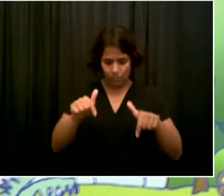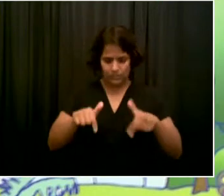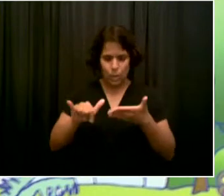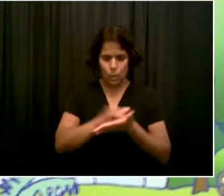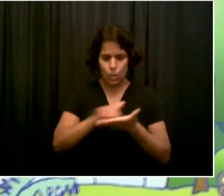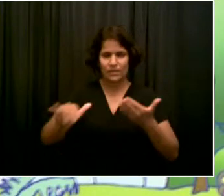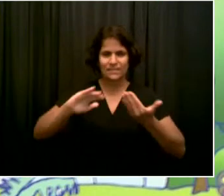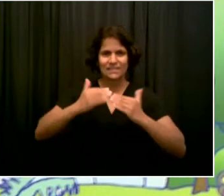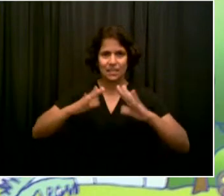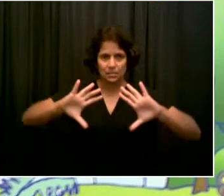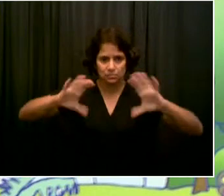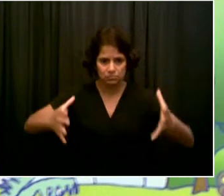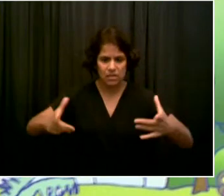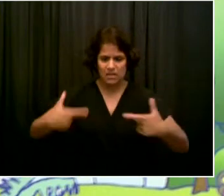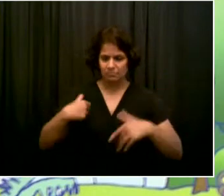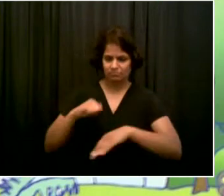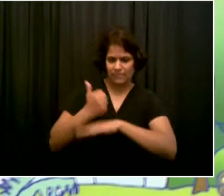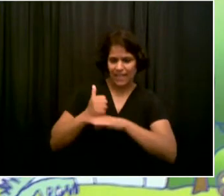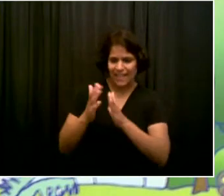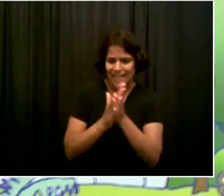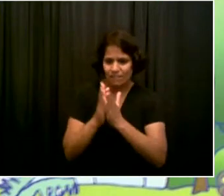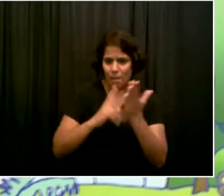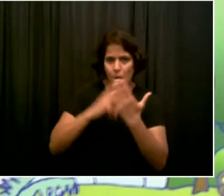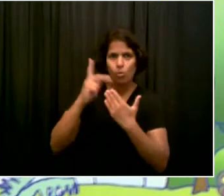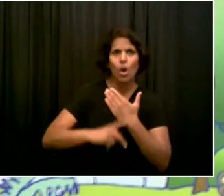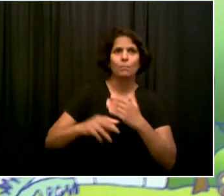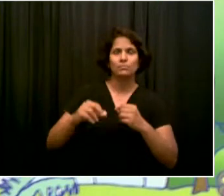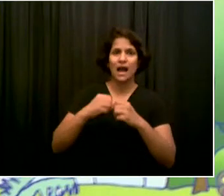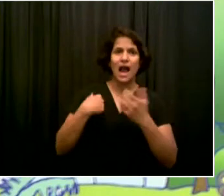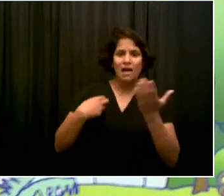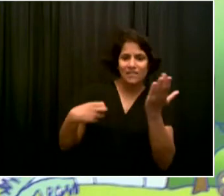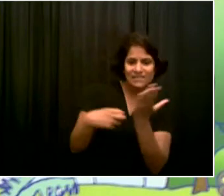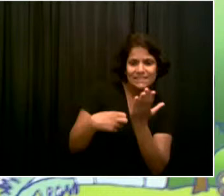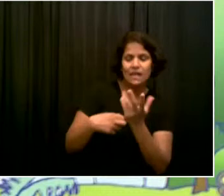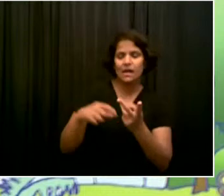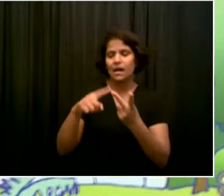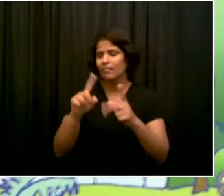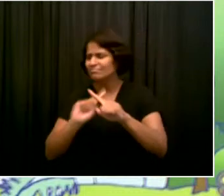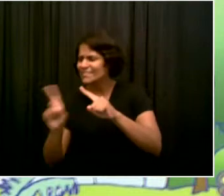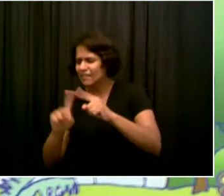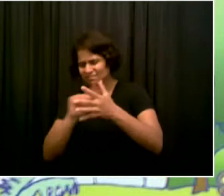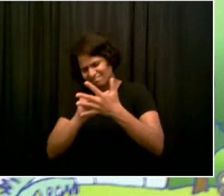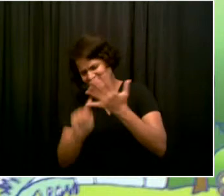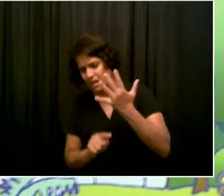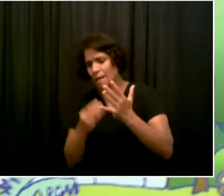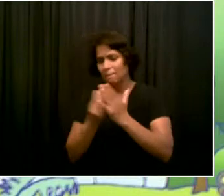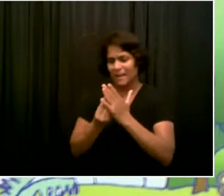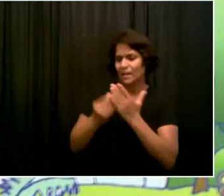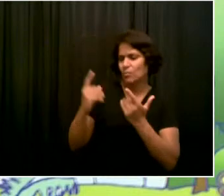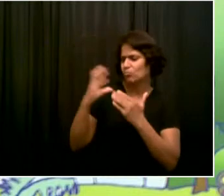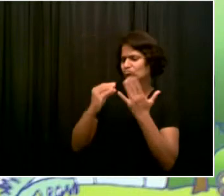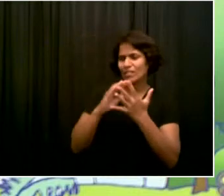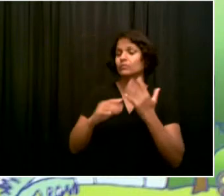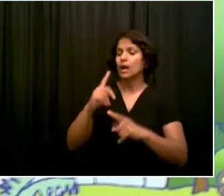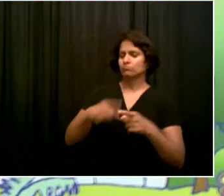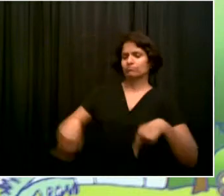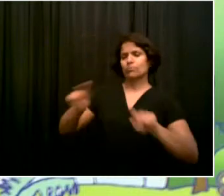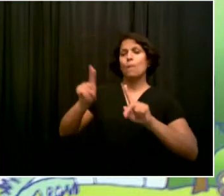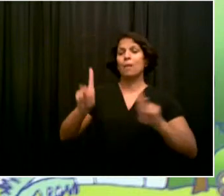NOT PRIVY TO. WE MADE THE DECISION VERY CLEARLY SEPARATE OFRNYM ATHING HAPPENING IN ALBANY THT ATHE OTHER INCENTIVE APPROACHES HAVE BEEN HELPFUL BUT WE THOUGHT A SHPAR, CLEAR,